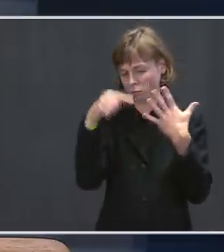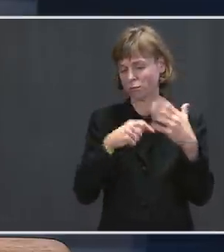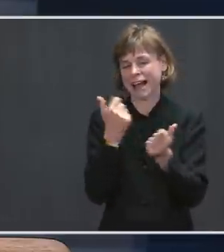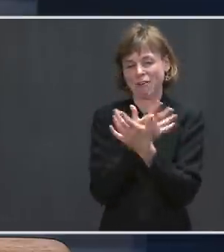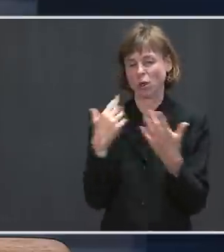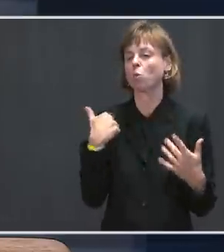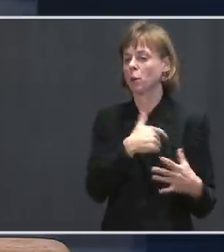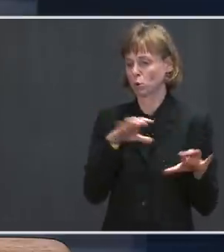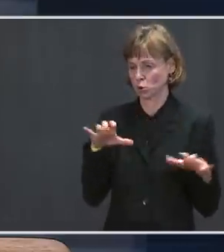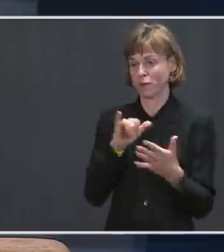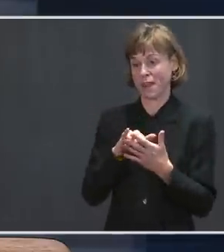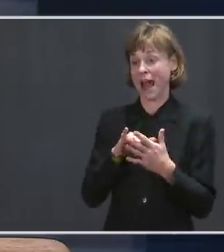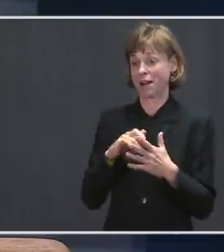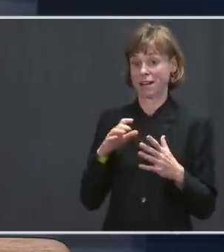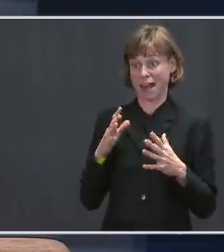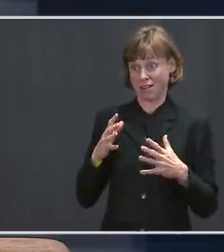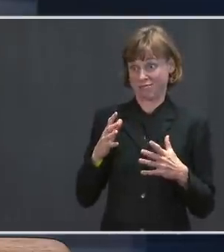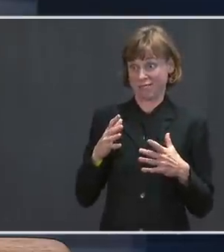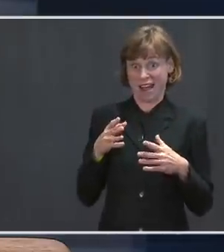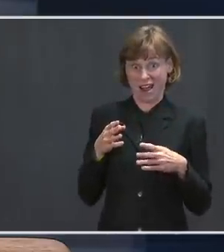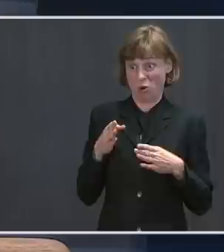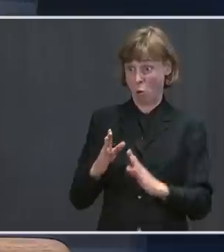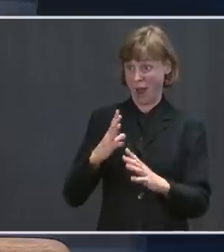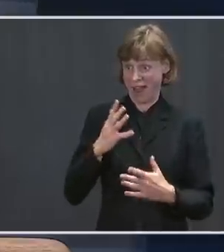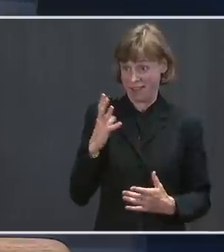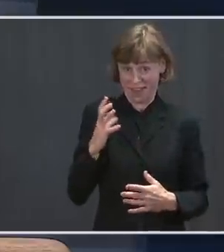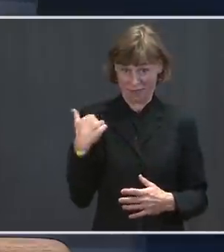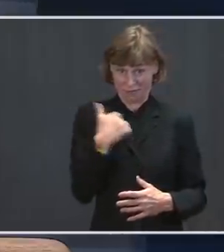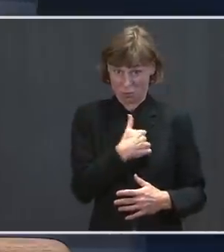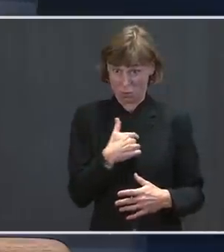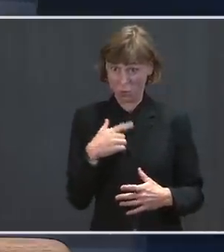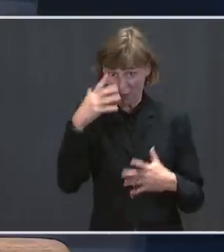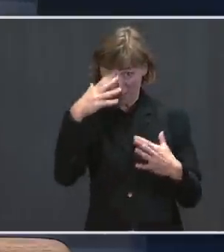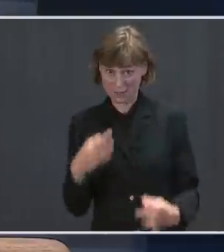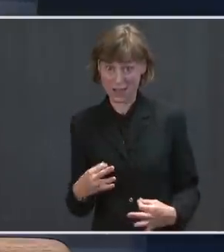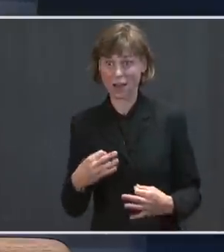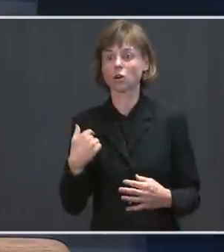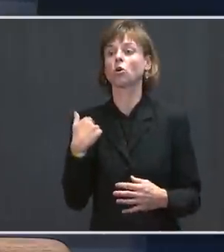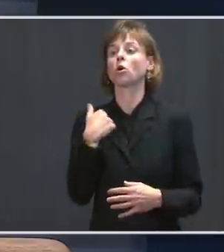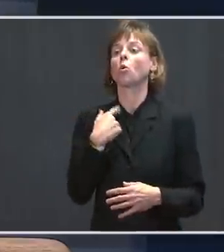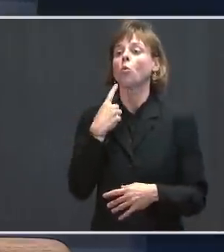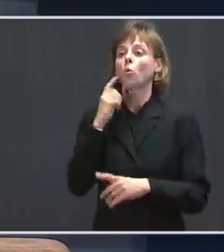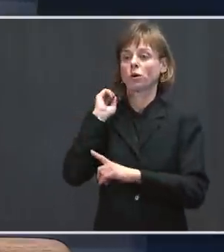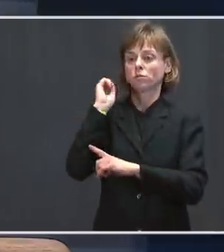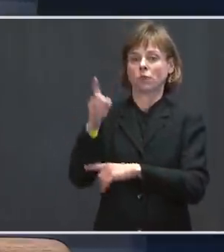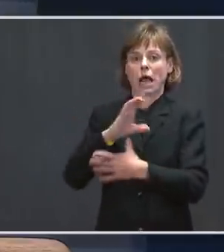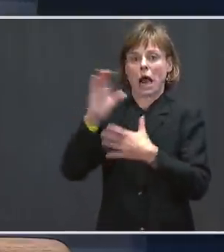And we believe that imposing those costs and consequences will have an effect on Russia's behavior going forward.